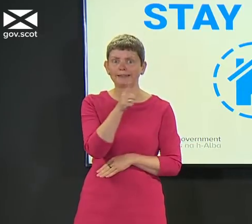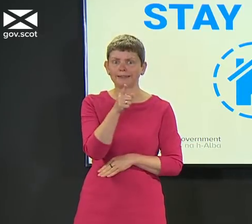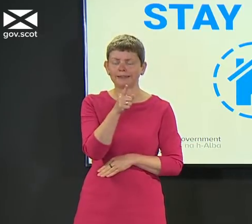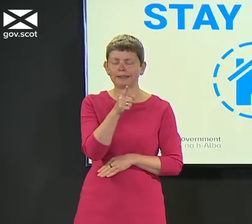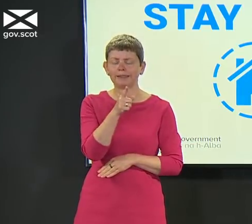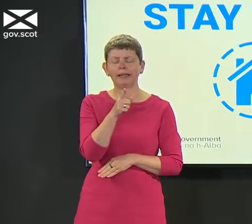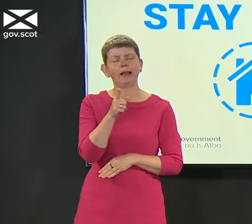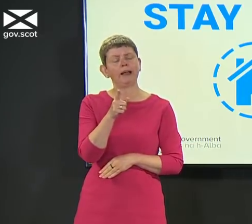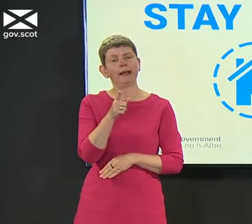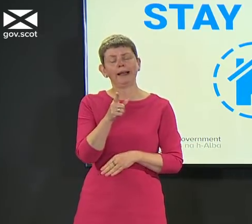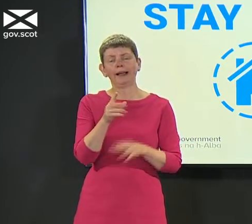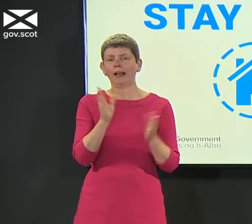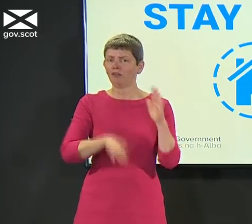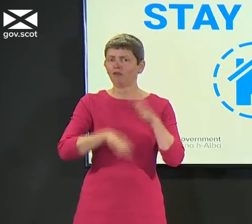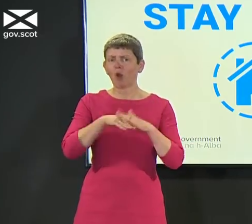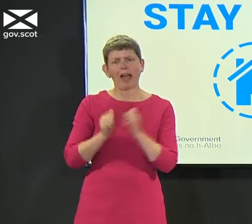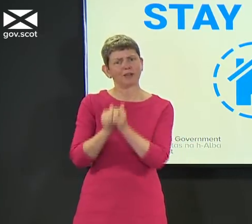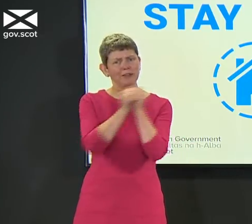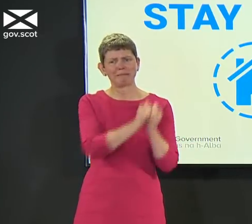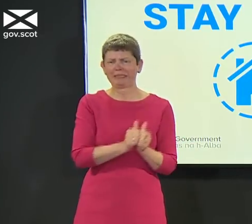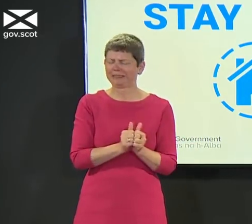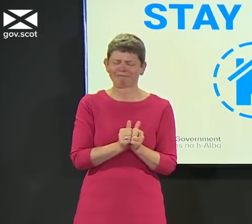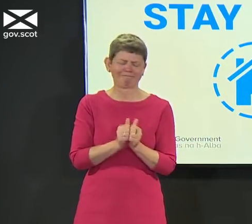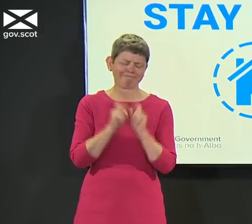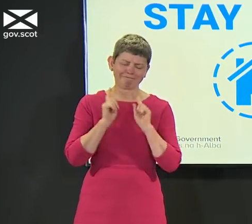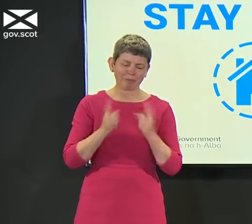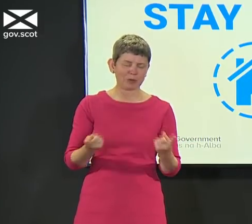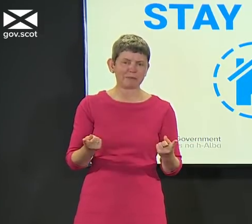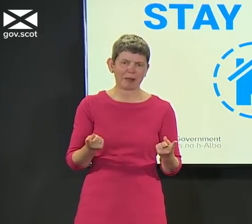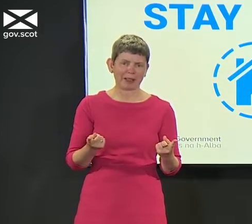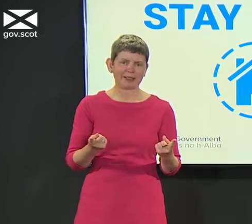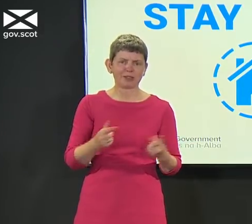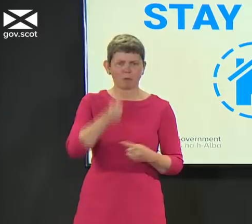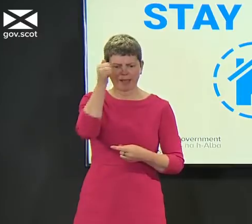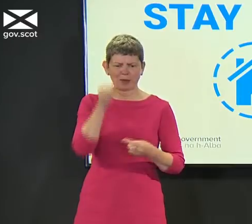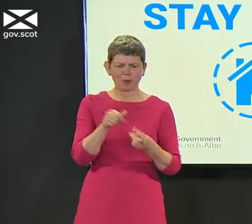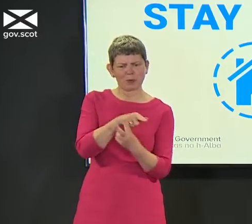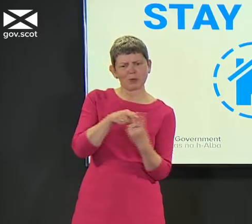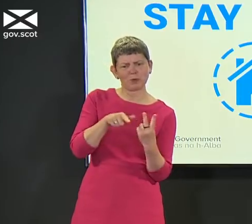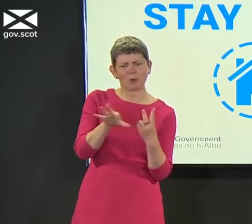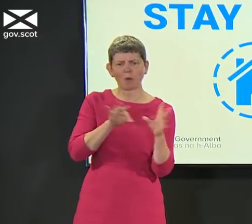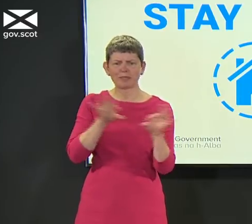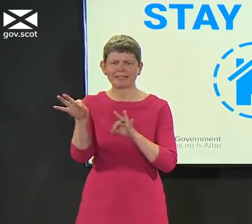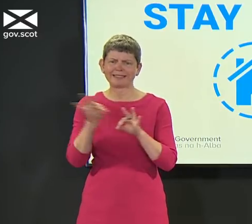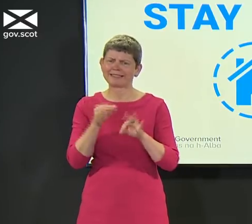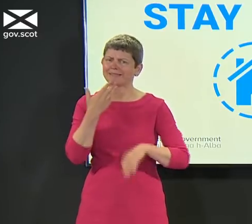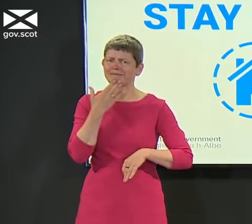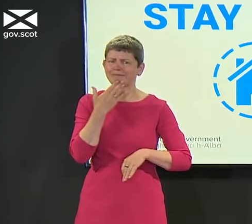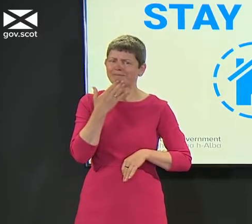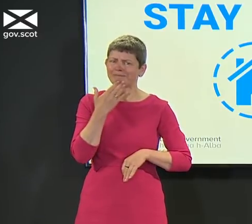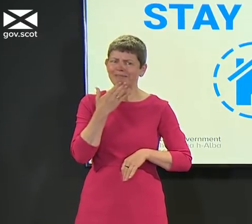here so i know that neither option will please everybody however based on the balance of opinion